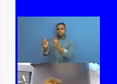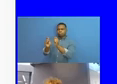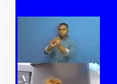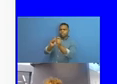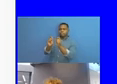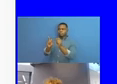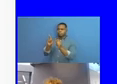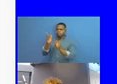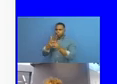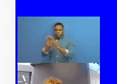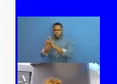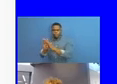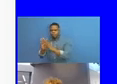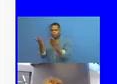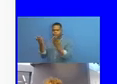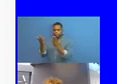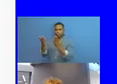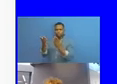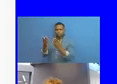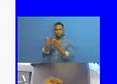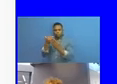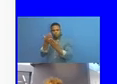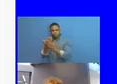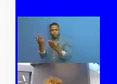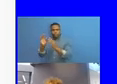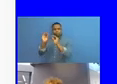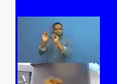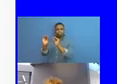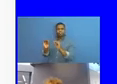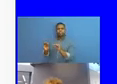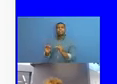And you will collect everybody's views, ideas,